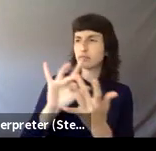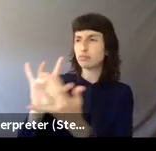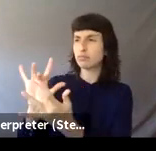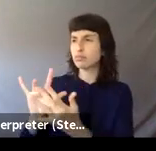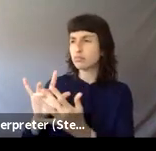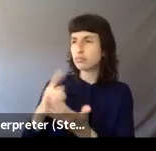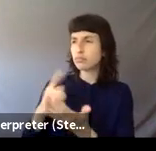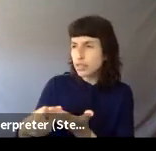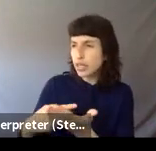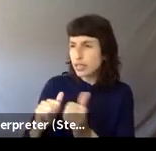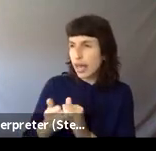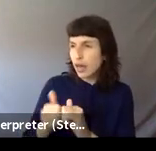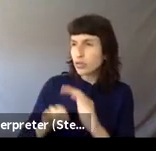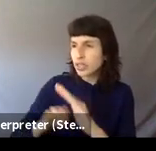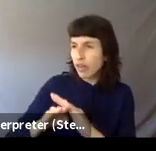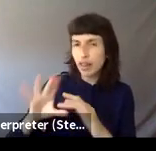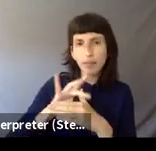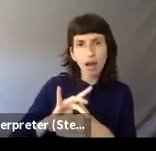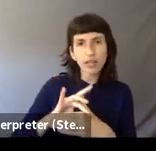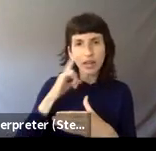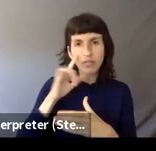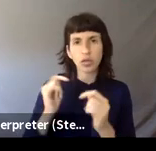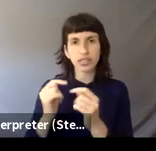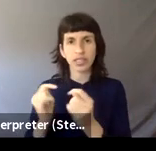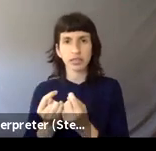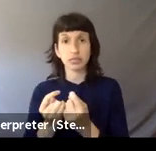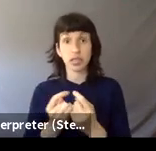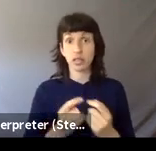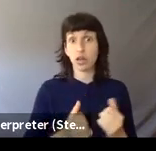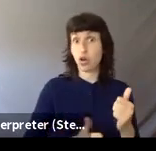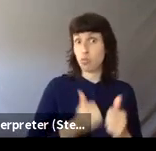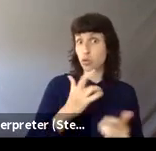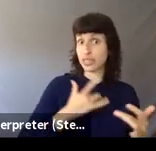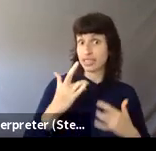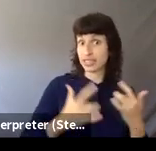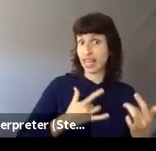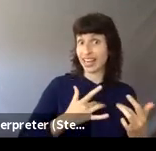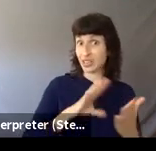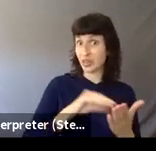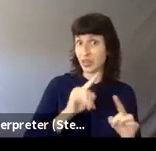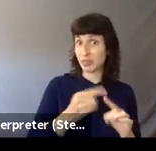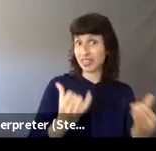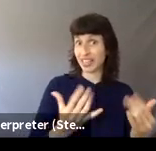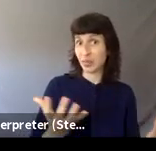and just playing around is awesome. And those rock stars, those 5 people, and those folks that are getting there, reach out to your colleagues and see how you can collaborate together to build content in your Teams.